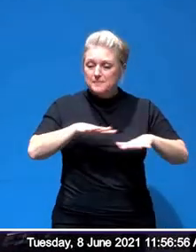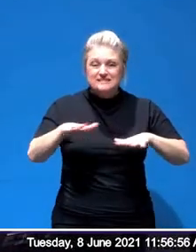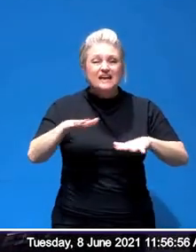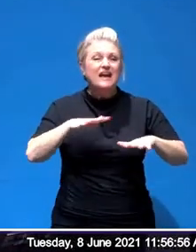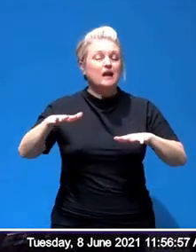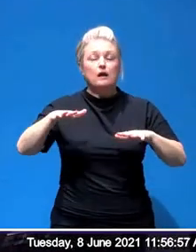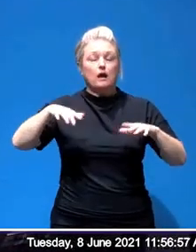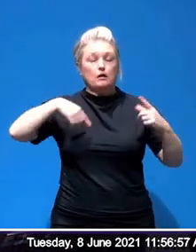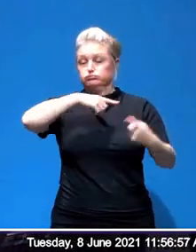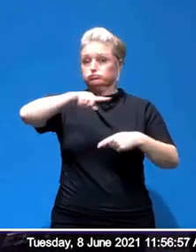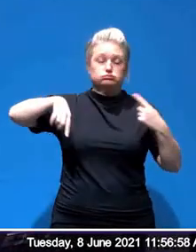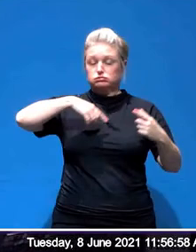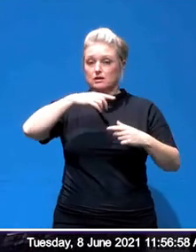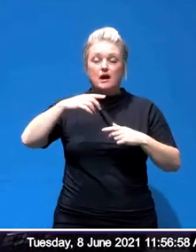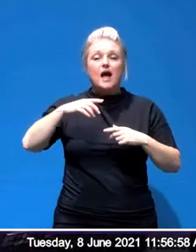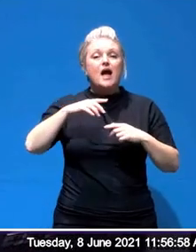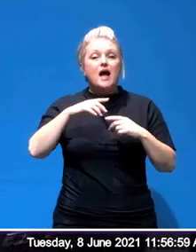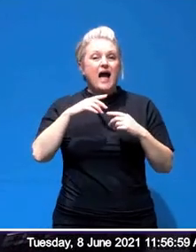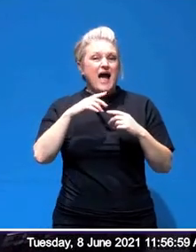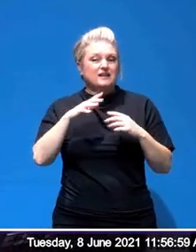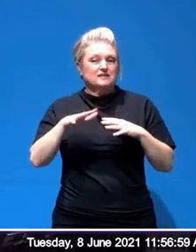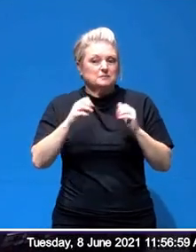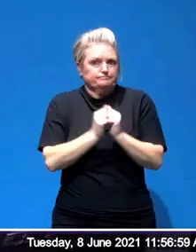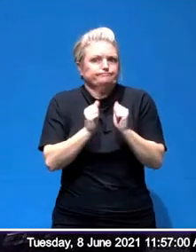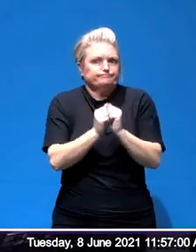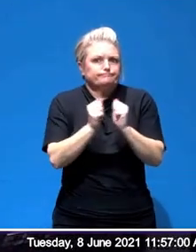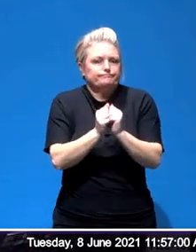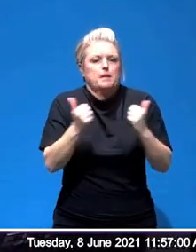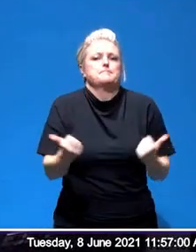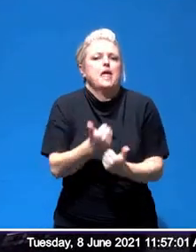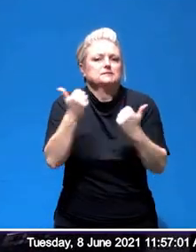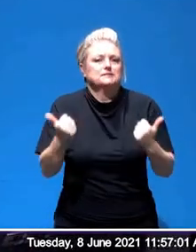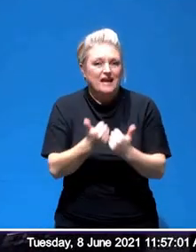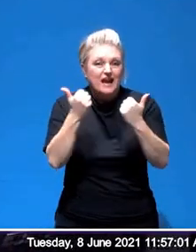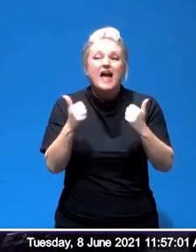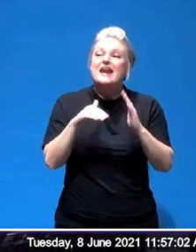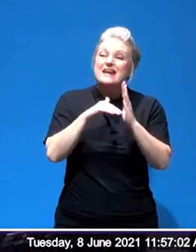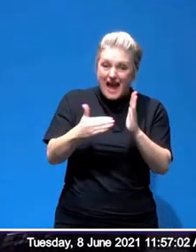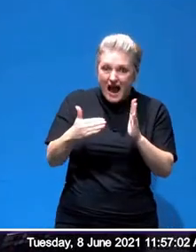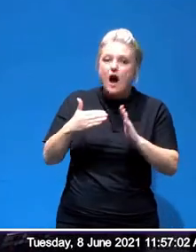This all pales into insignificance when trying to deal with the NDIS - and I work in the sector!